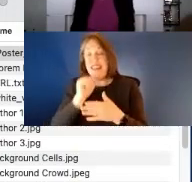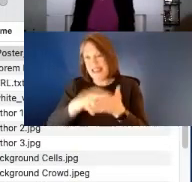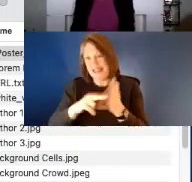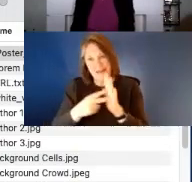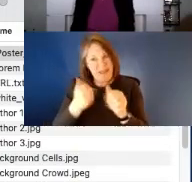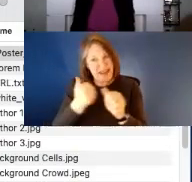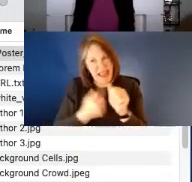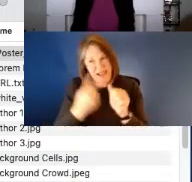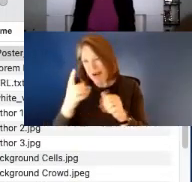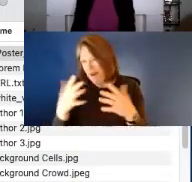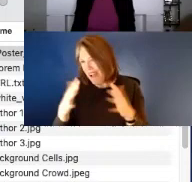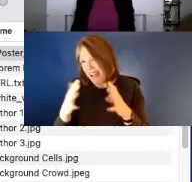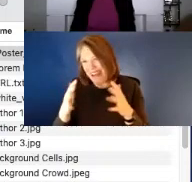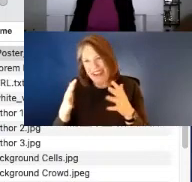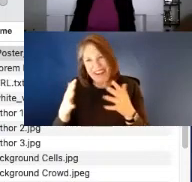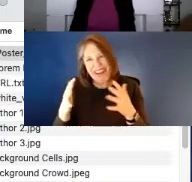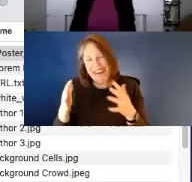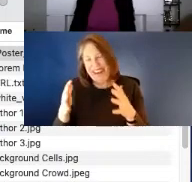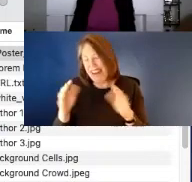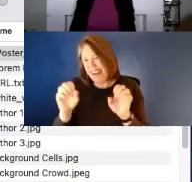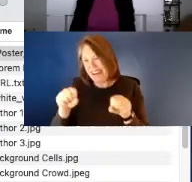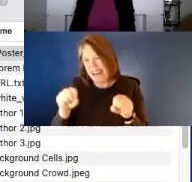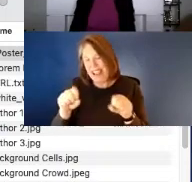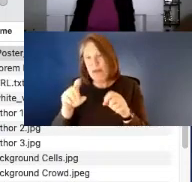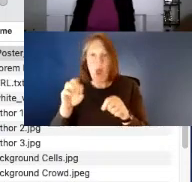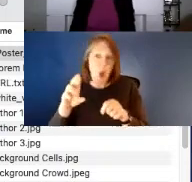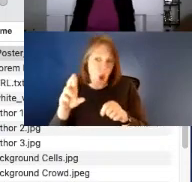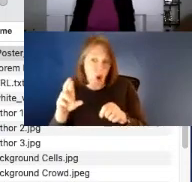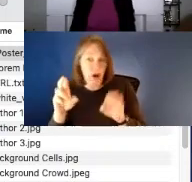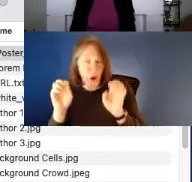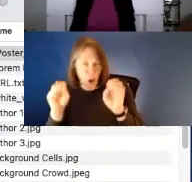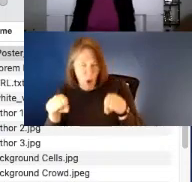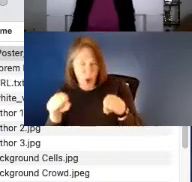has been able to or would have been simultaneously reading them.